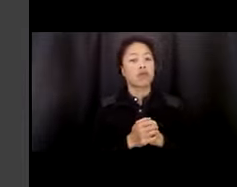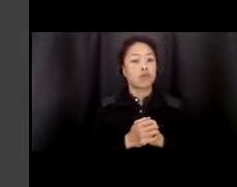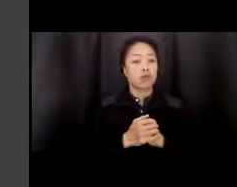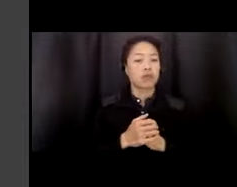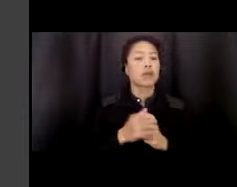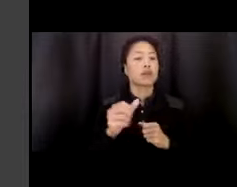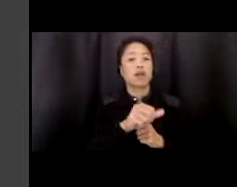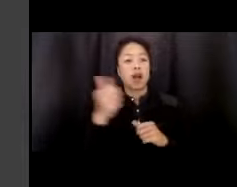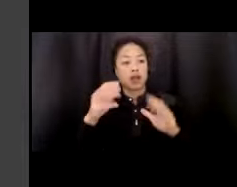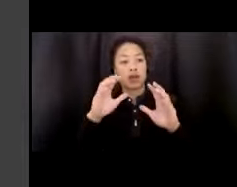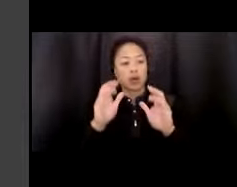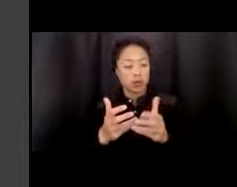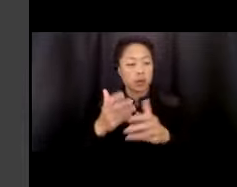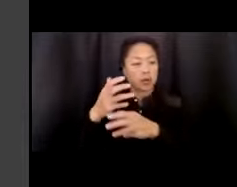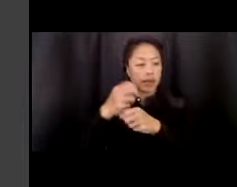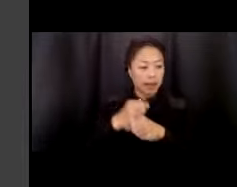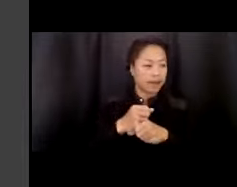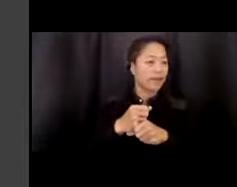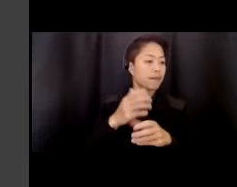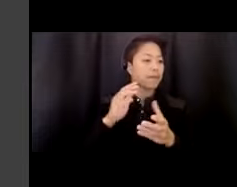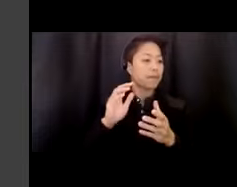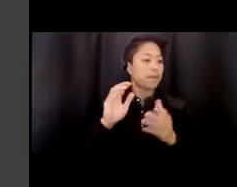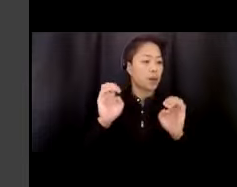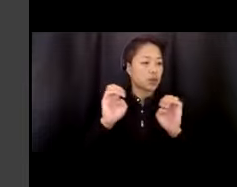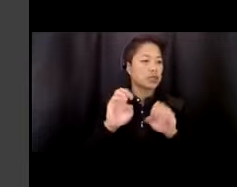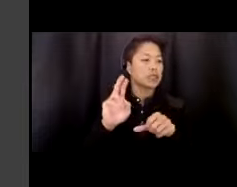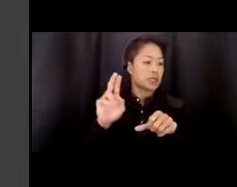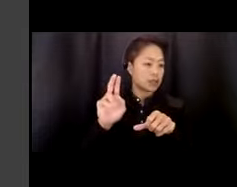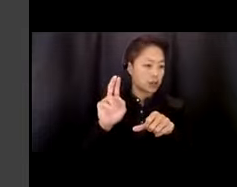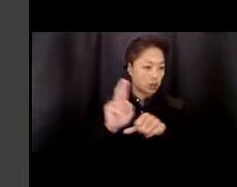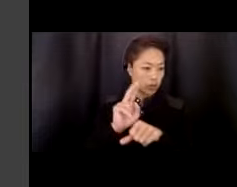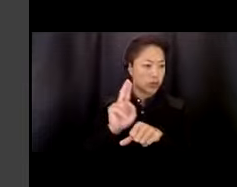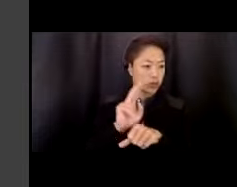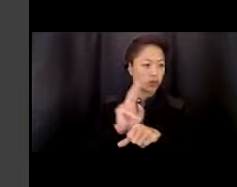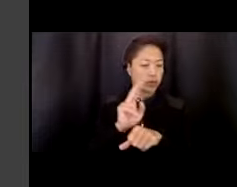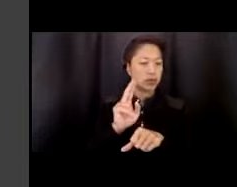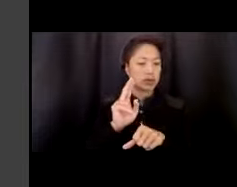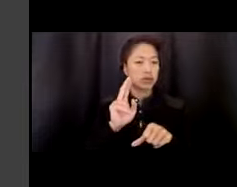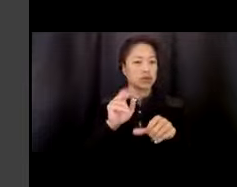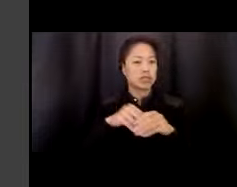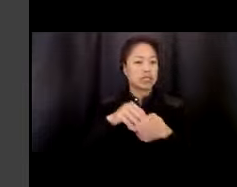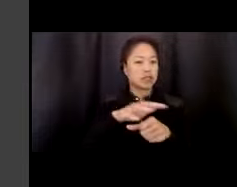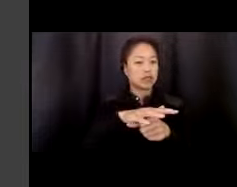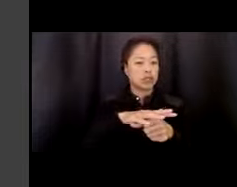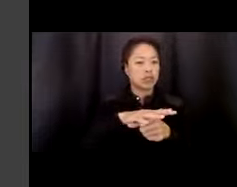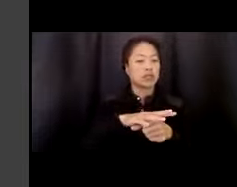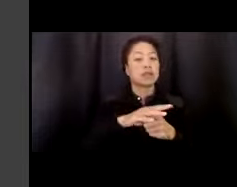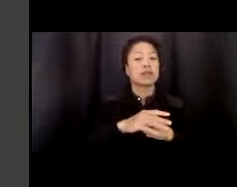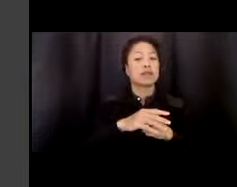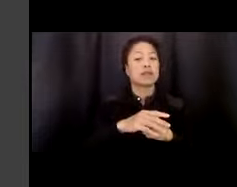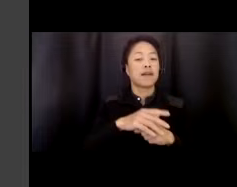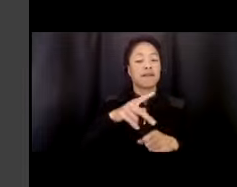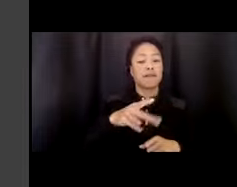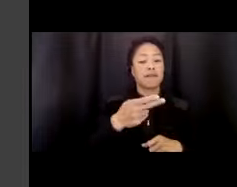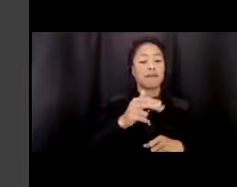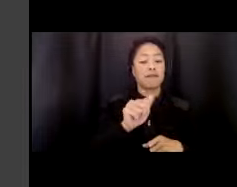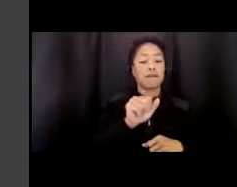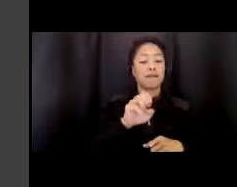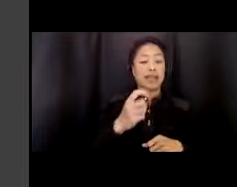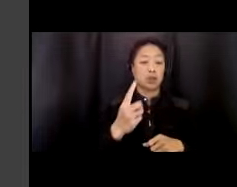more vaccines will arrive in the region. Also in Phase 1, it will also be given to